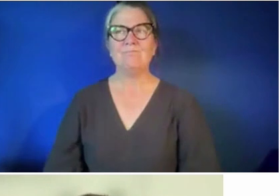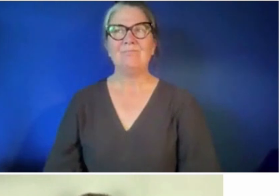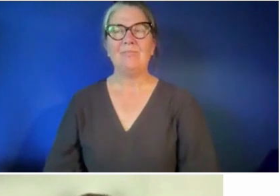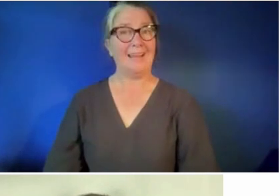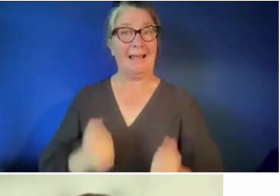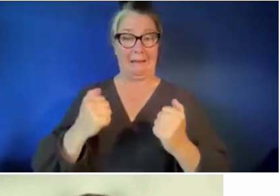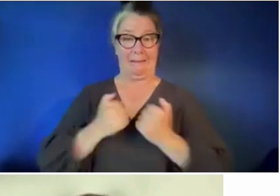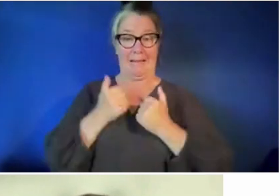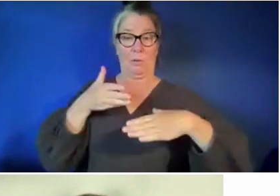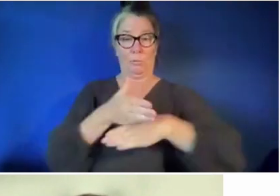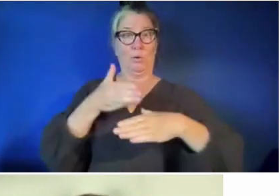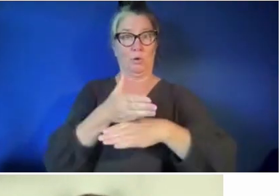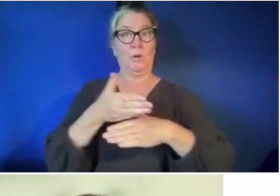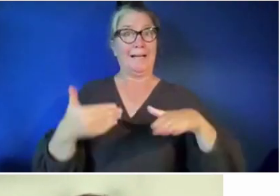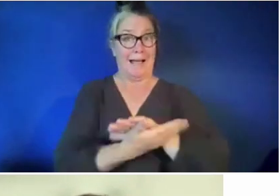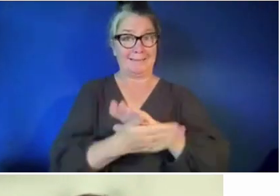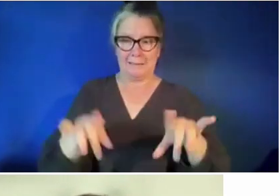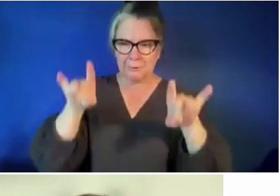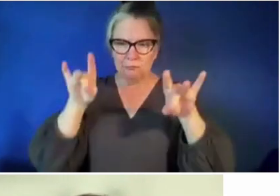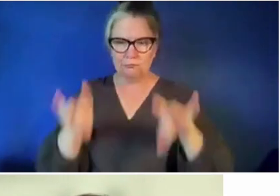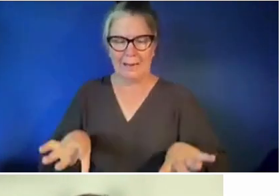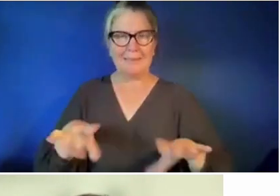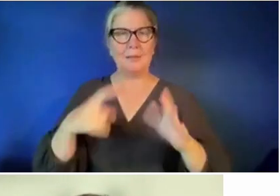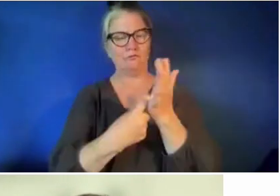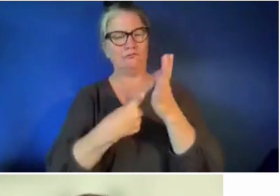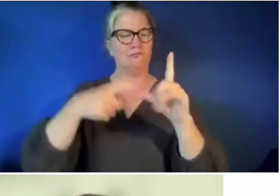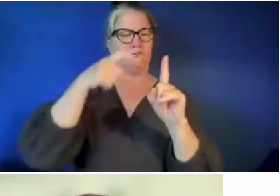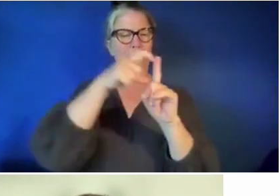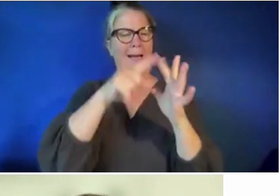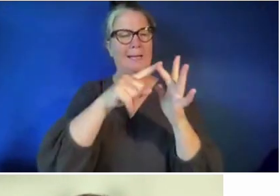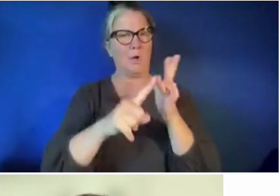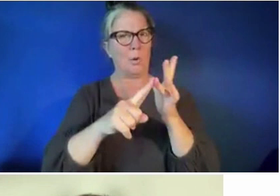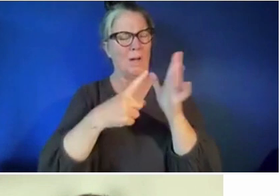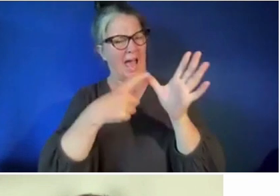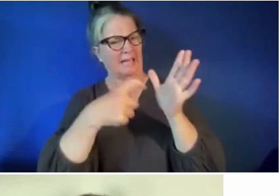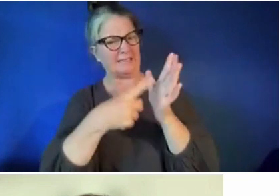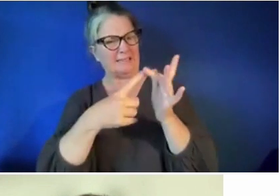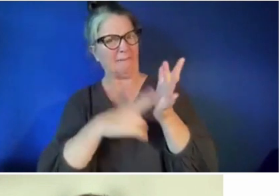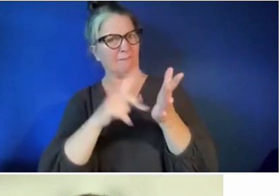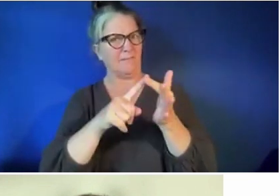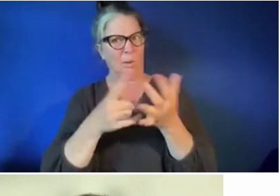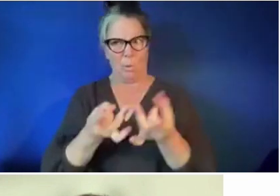in the Australian Radioactive Waste Agency is it's complex, it's challenging